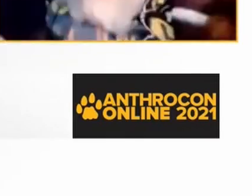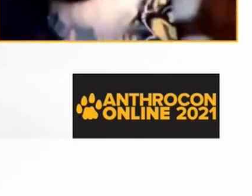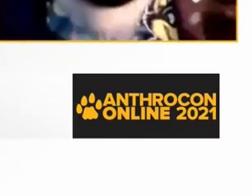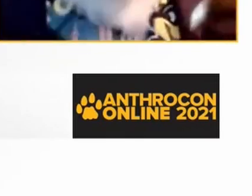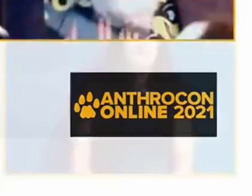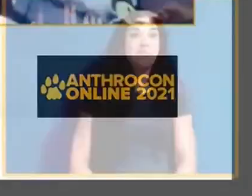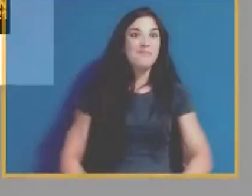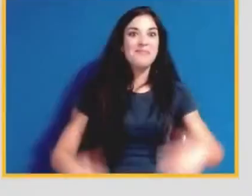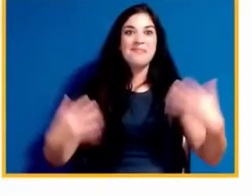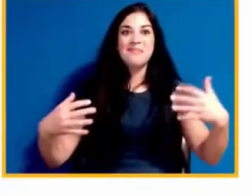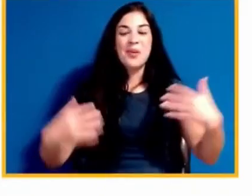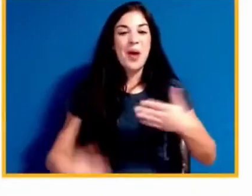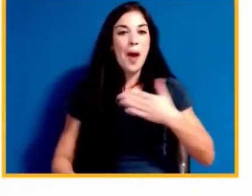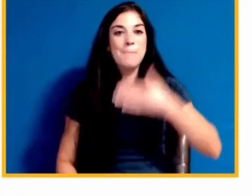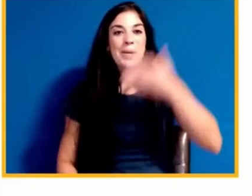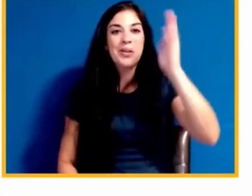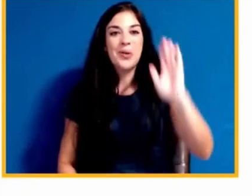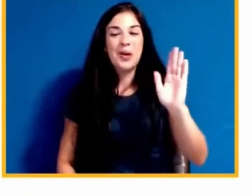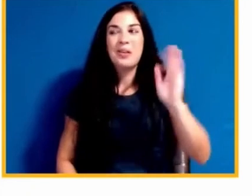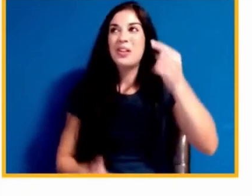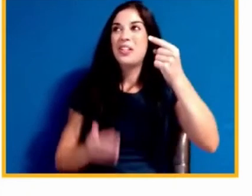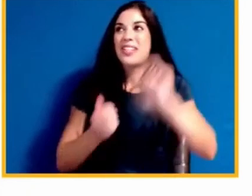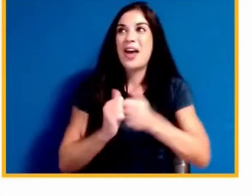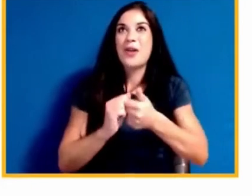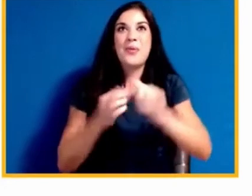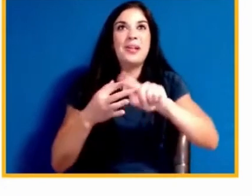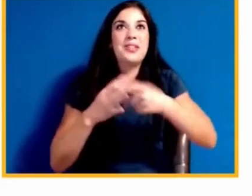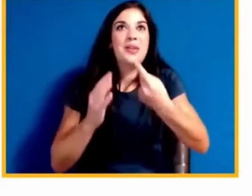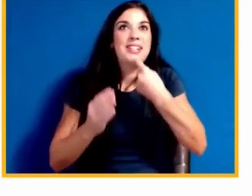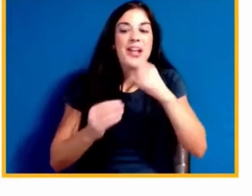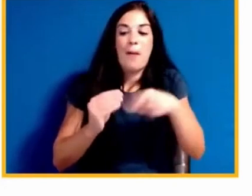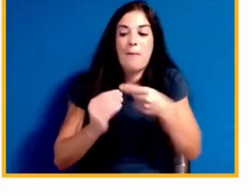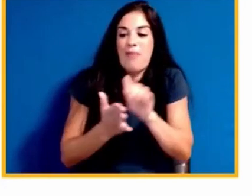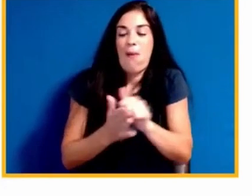[Zeke] Woah, oh my goodness, I don't even know what to start thinking about that performance because